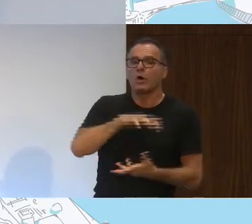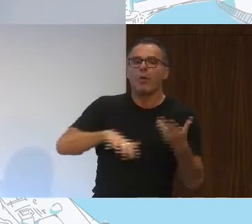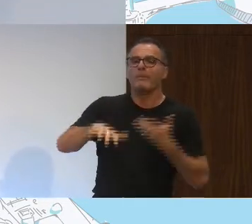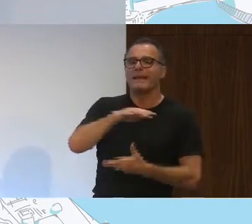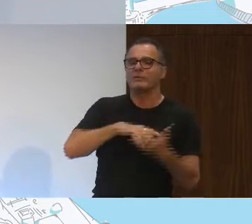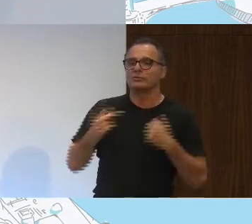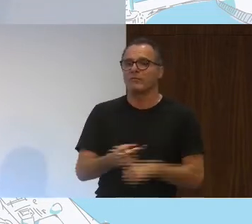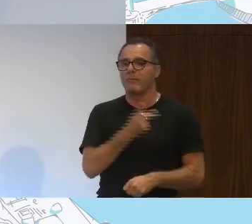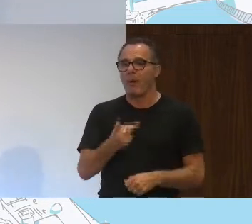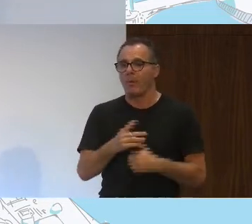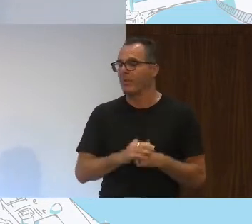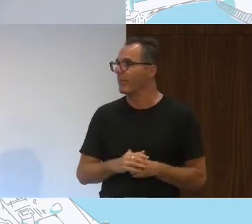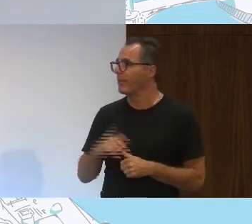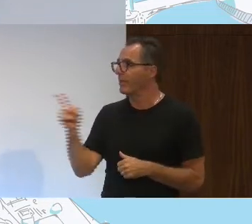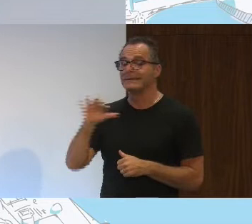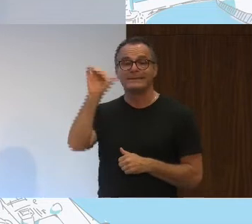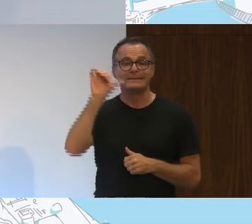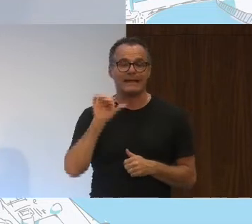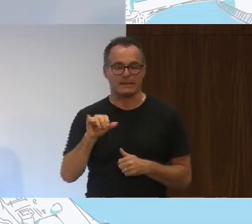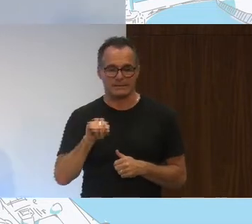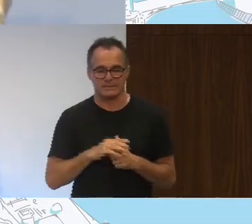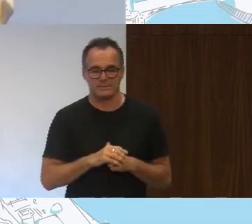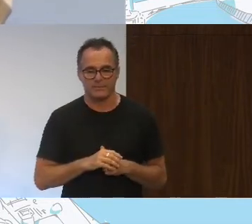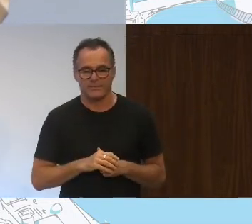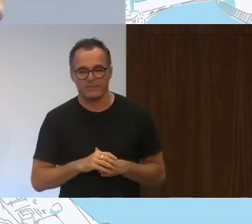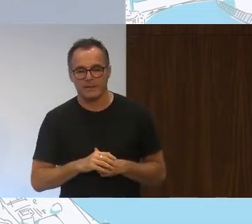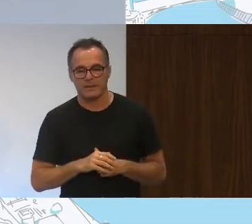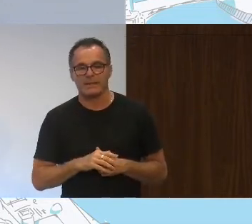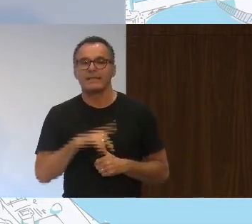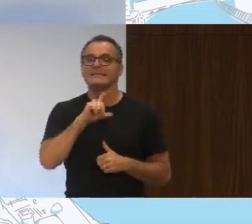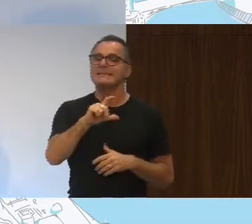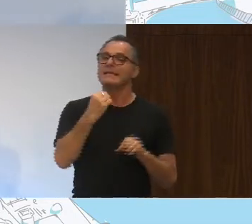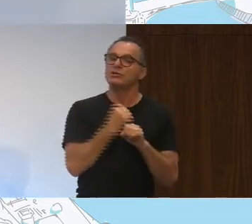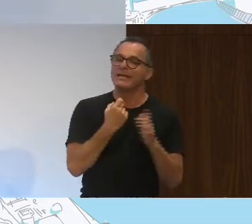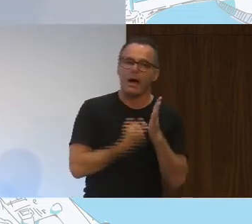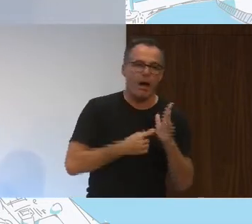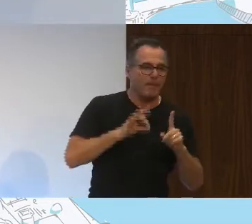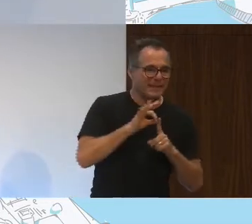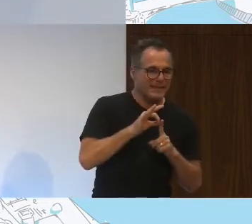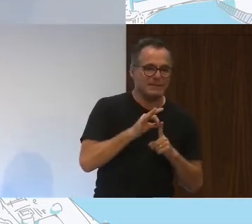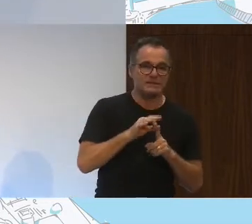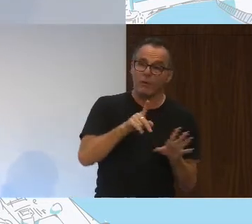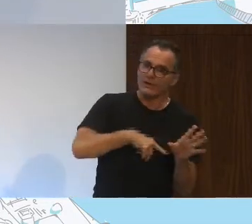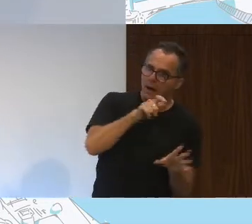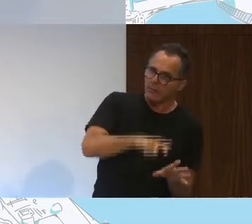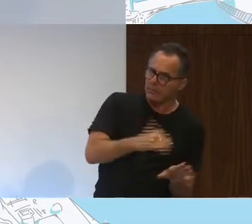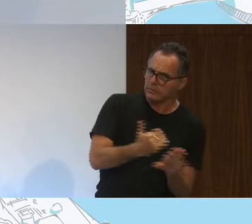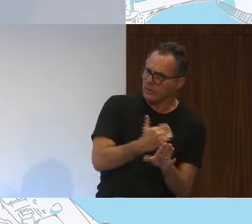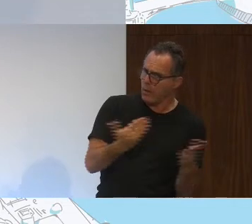Thank you. There's a question about guess anti-seizure in young people, but whether they work and I don't know in terms of